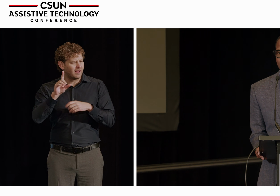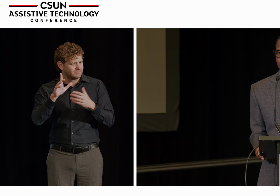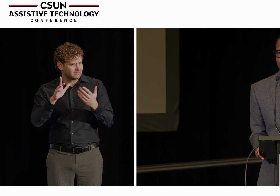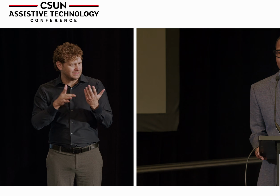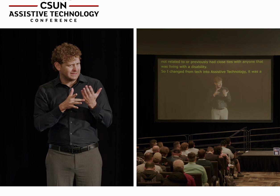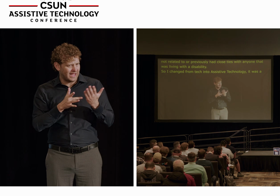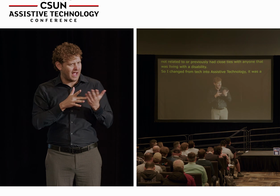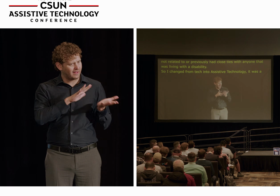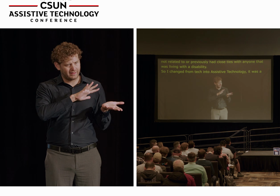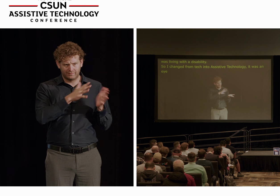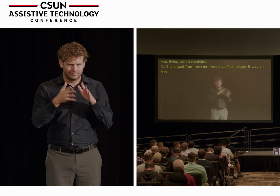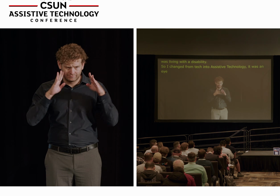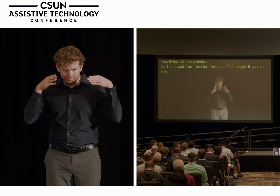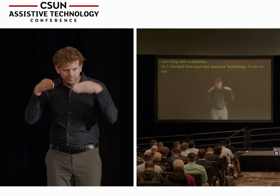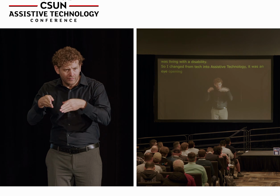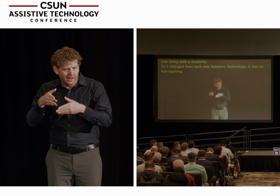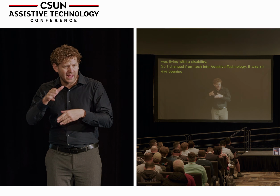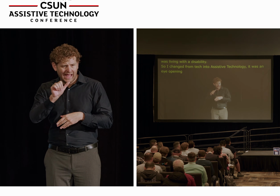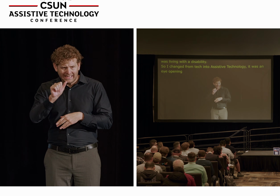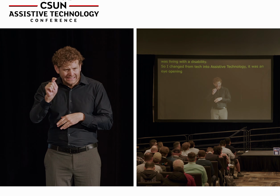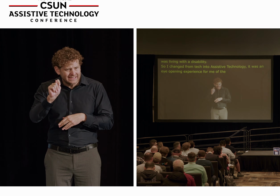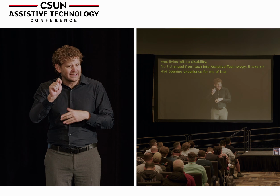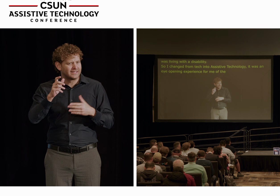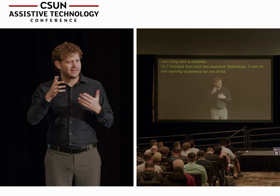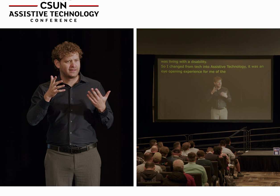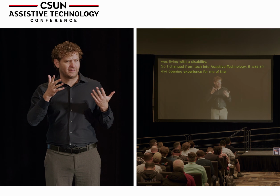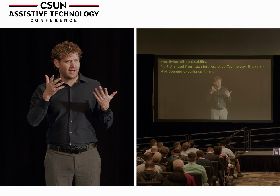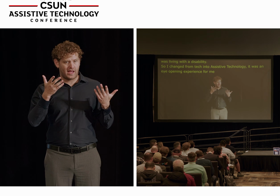for me. And I'm fortunate enough that over the past couple years,